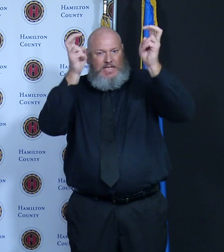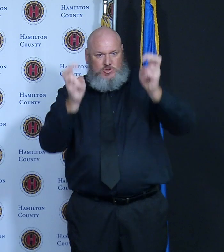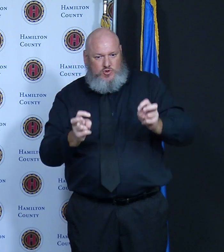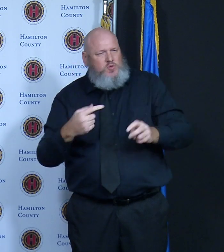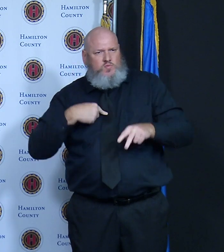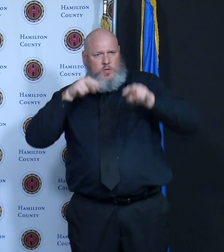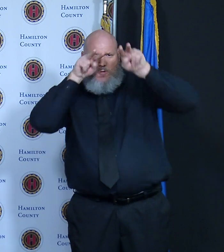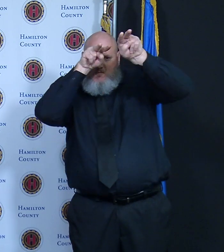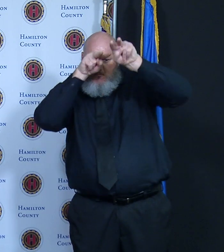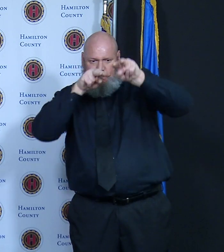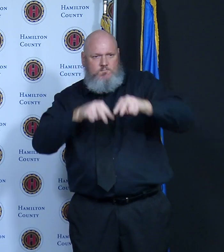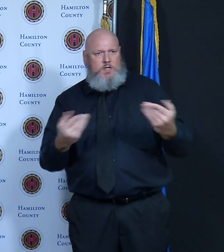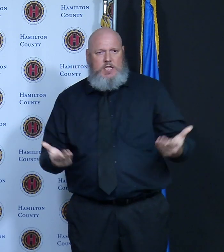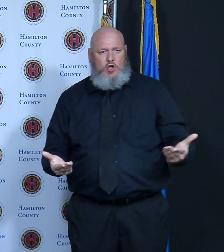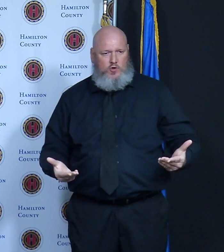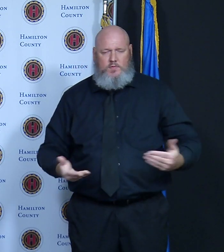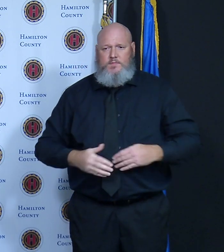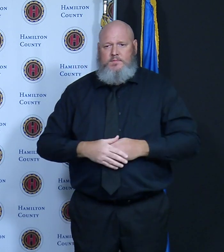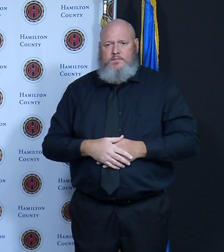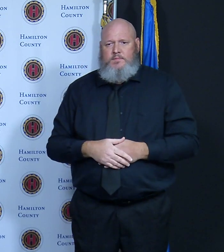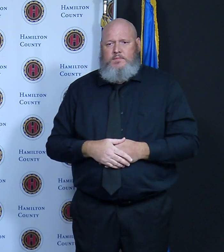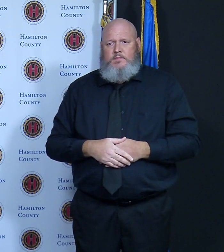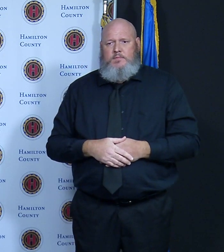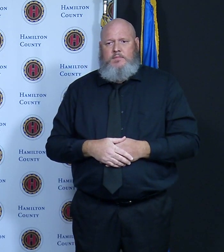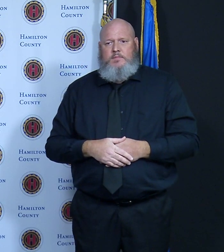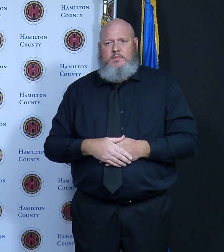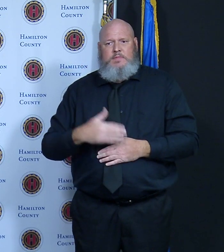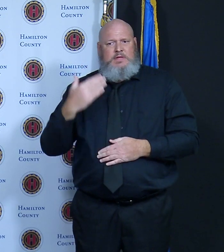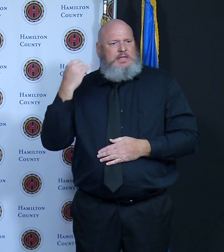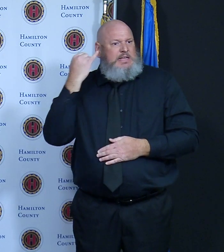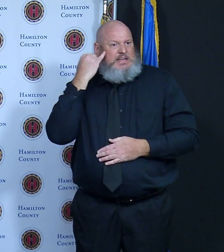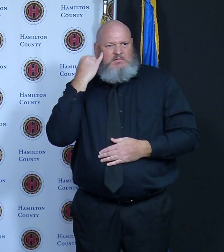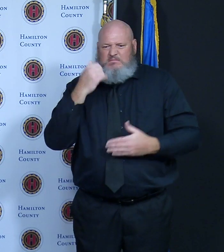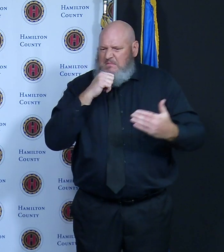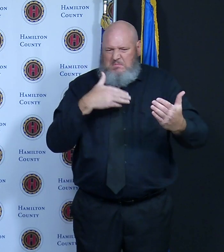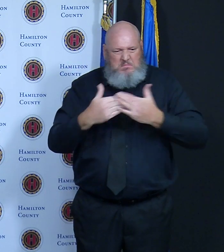for example we we focus on all hazards so emergency the Emergency Management